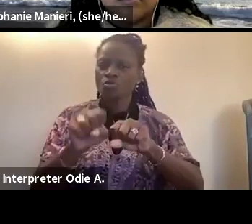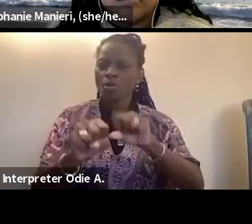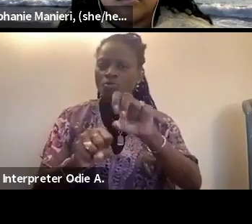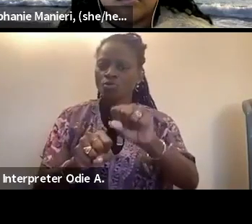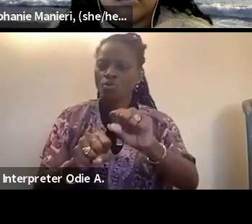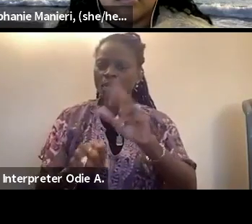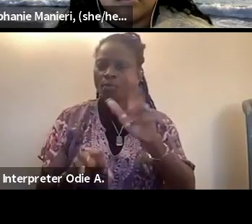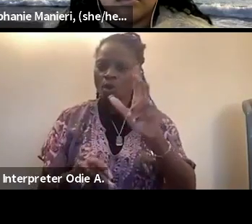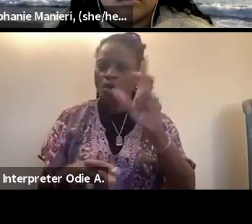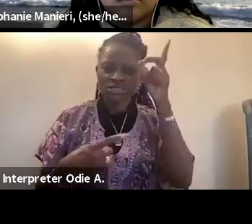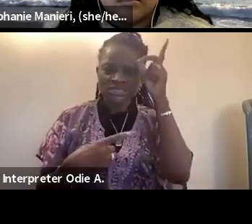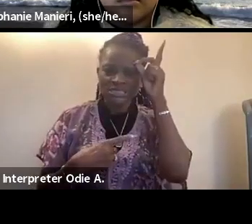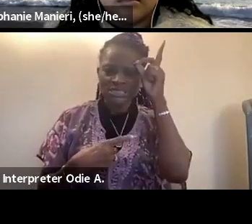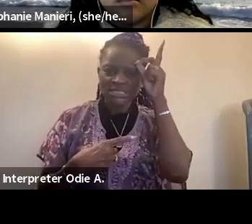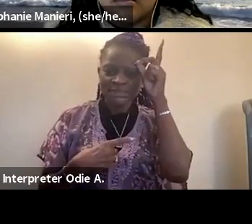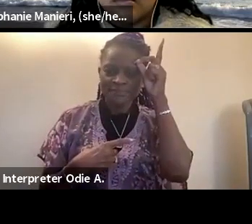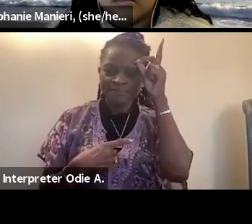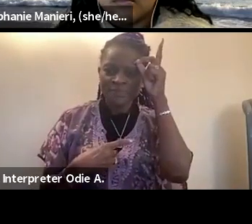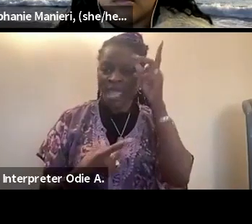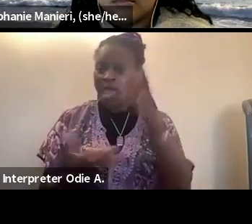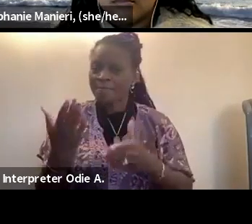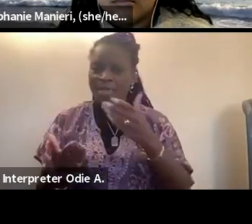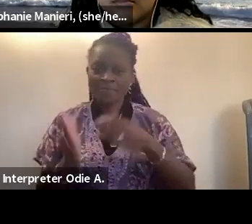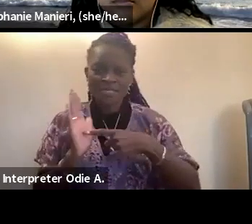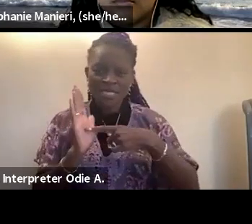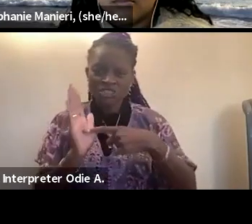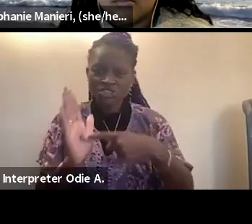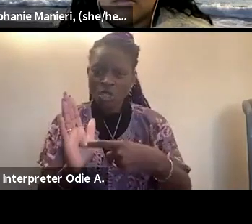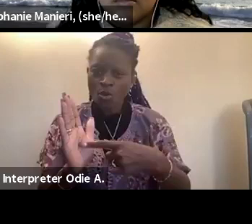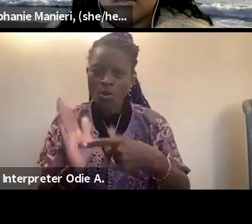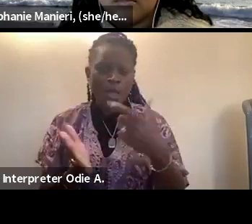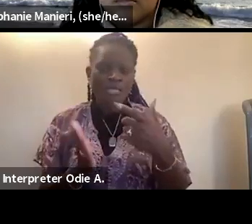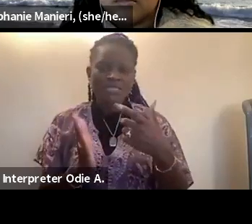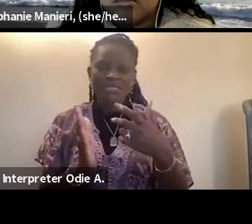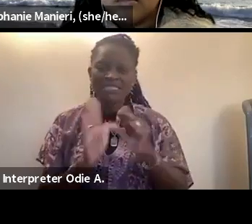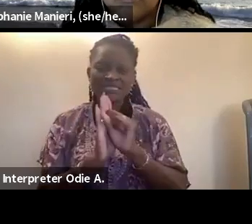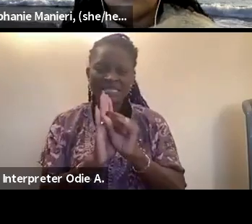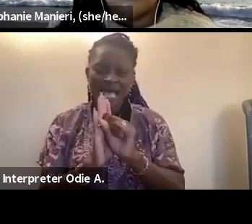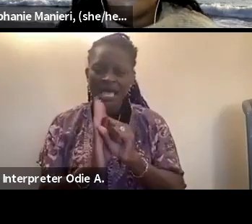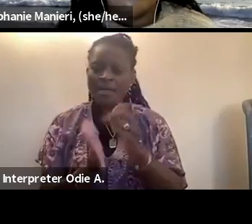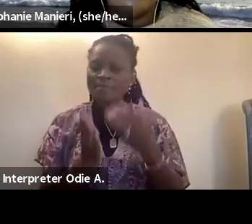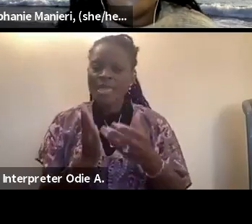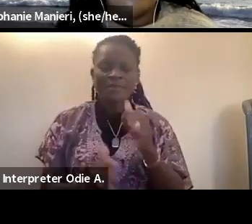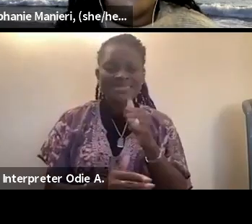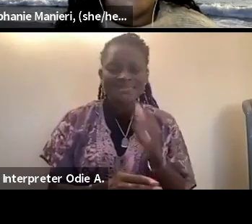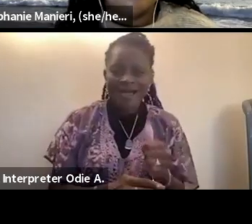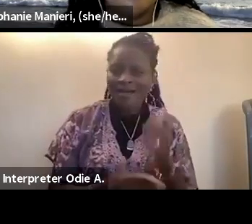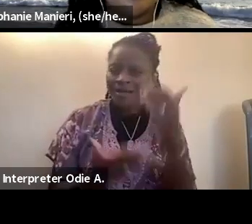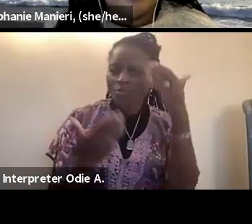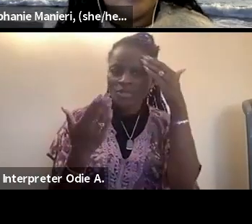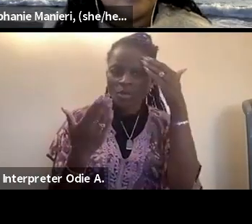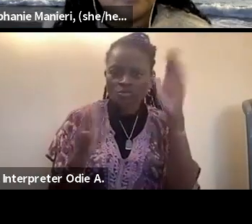minimally symptomatic or without any symptoms at all, and yet can pass it on to more vulnerable older people in the family.